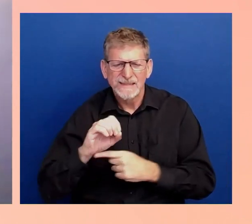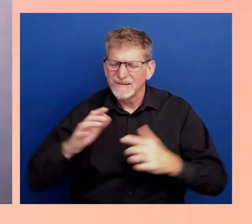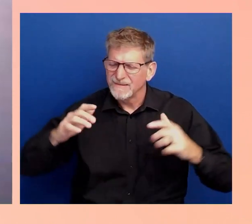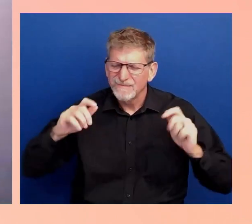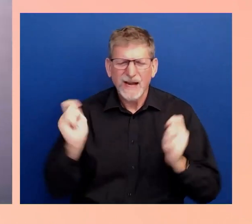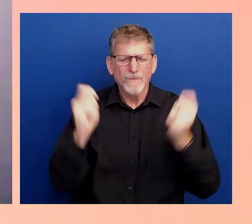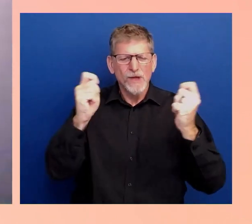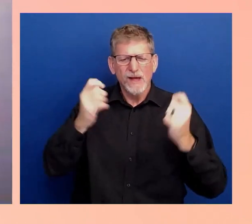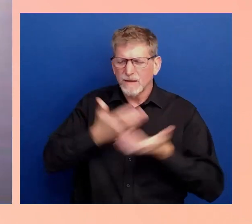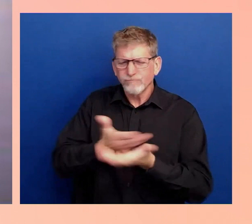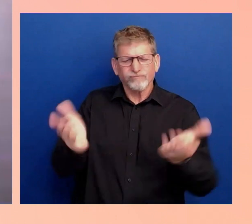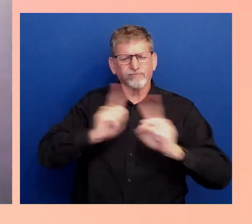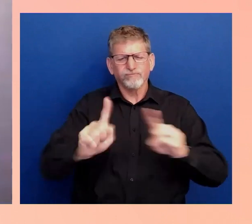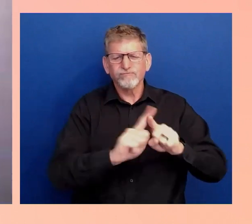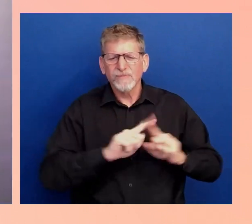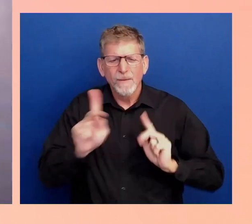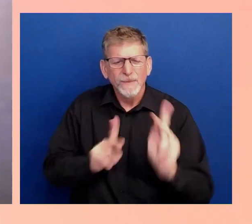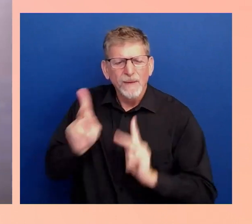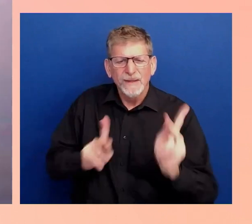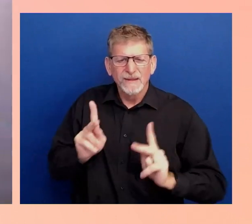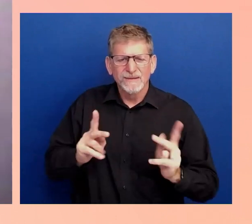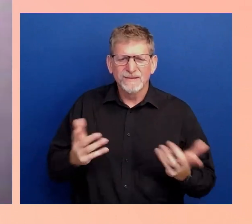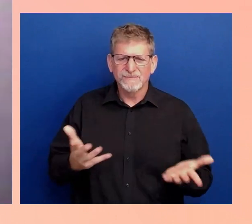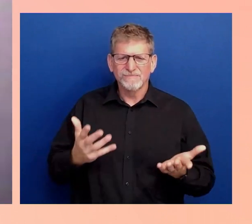is very much rooted in stigma and that